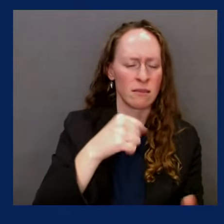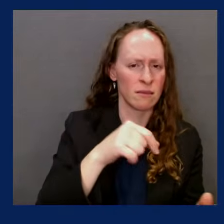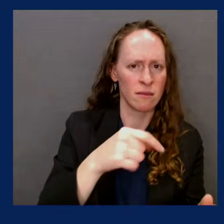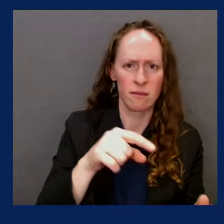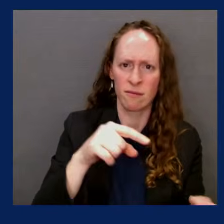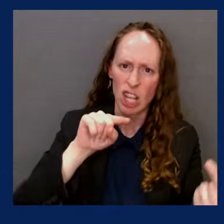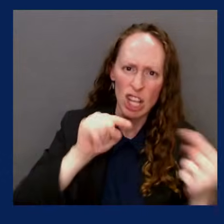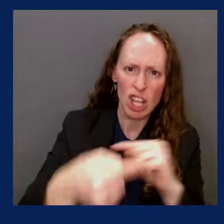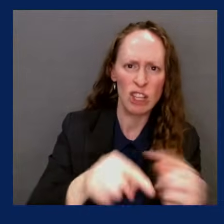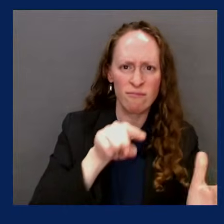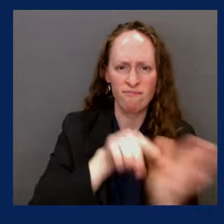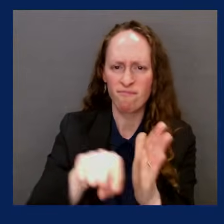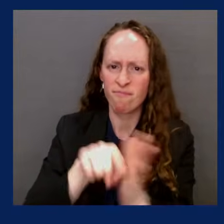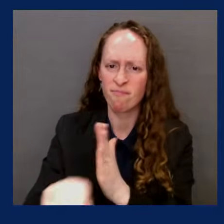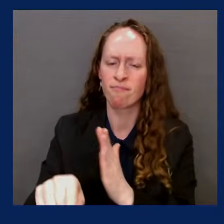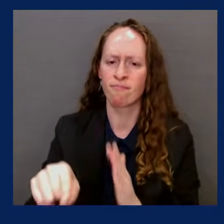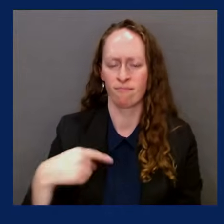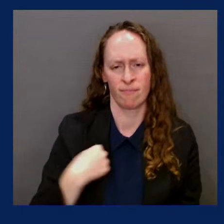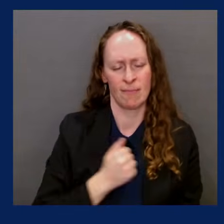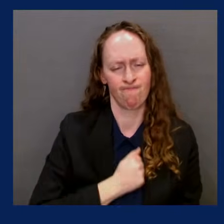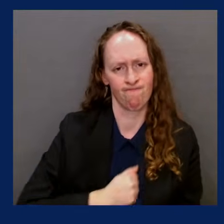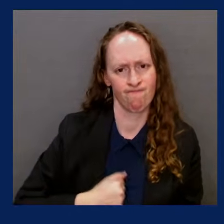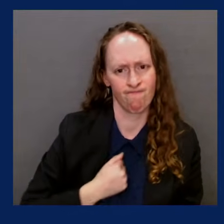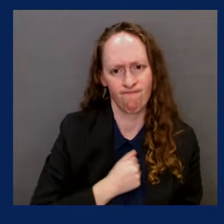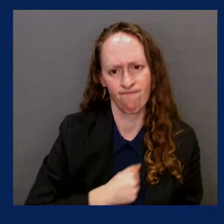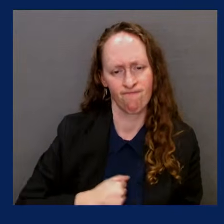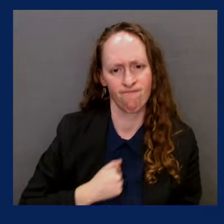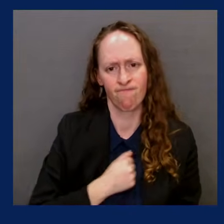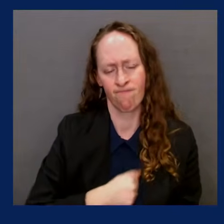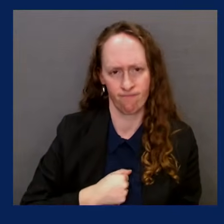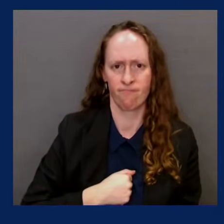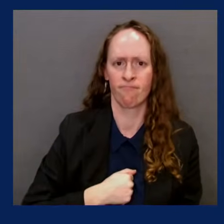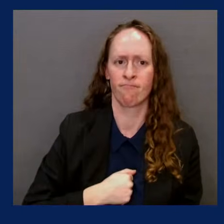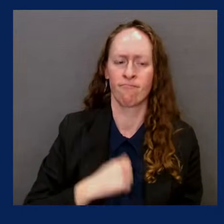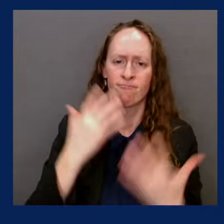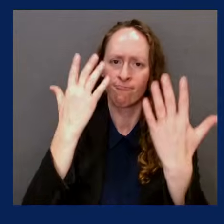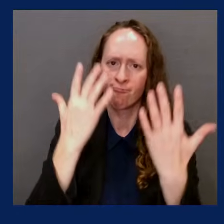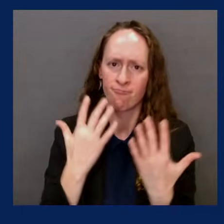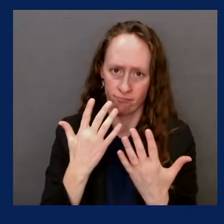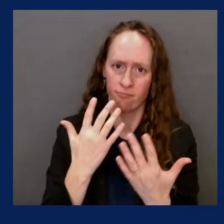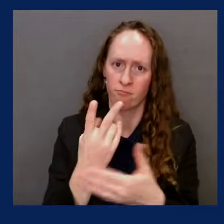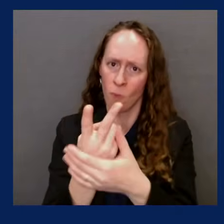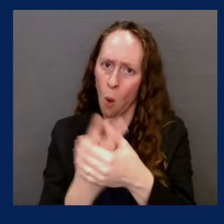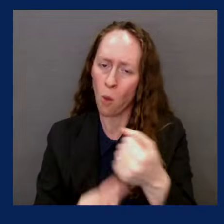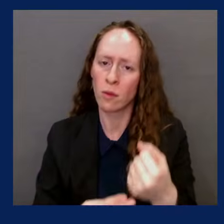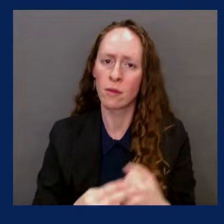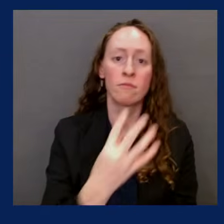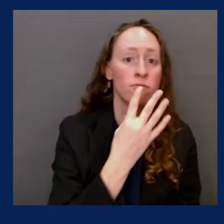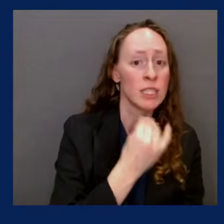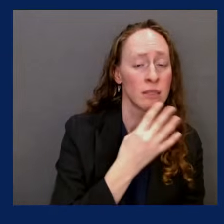respect for international humanitarian law is paramount. It is a recognition of our common humanity.